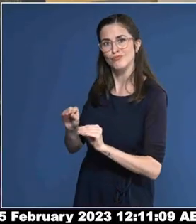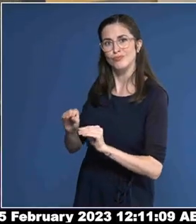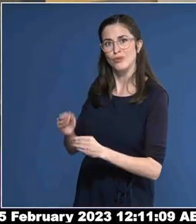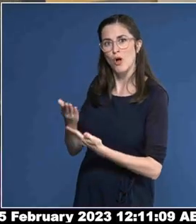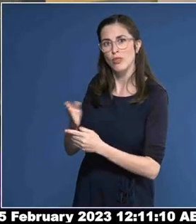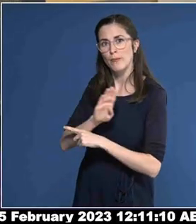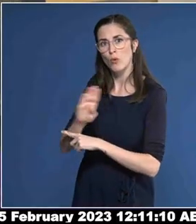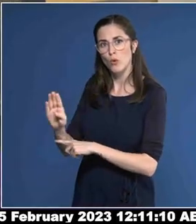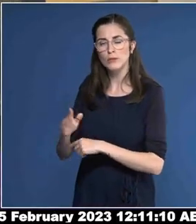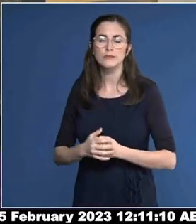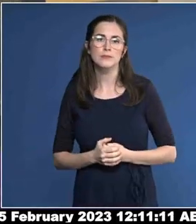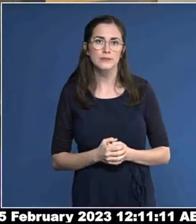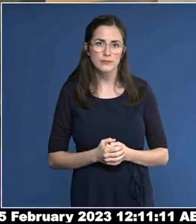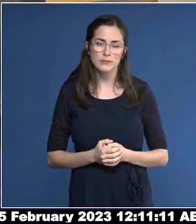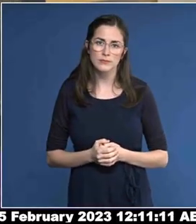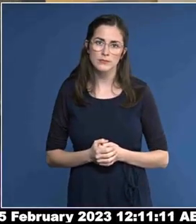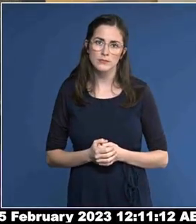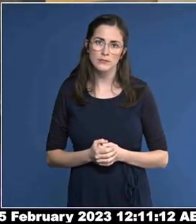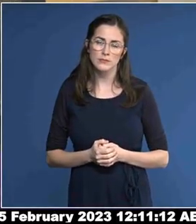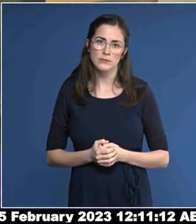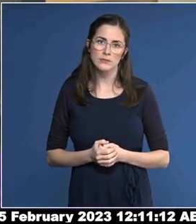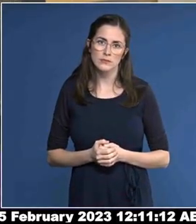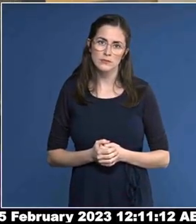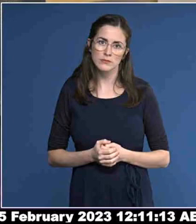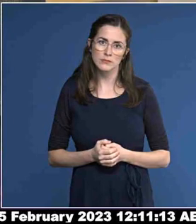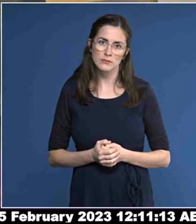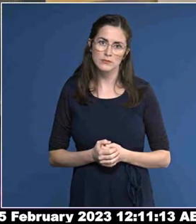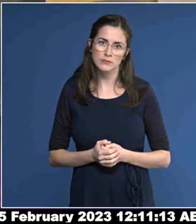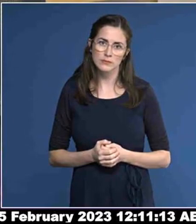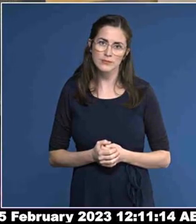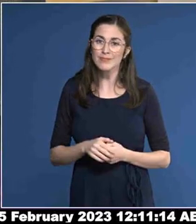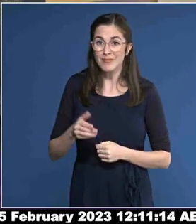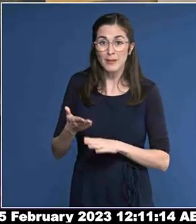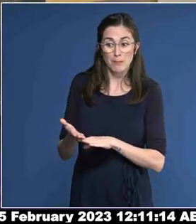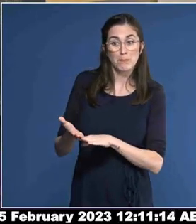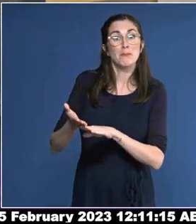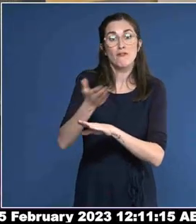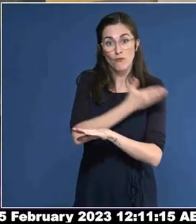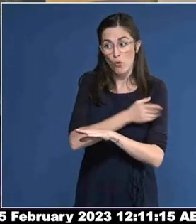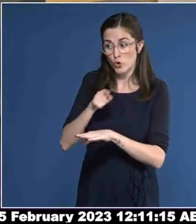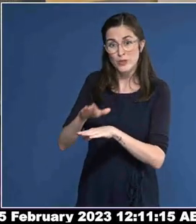Prior to the introduction of the business improvement plan, that client safety and the